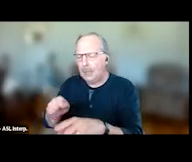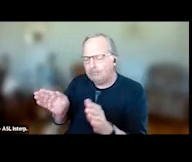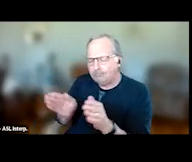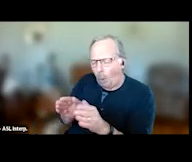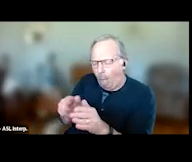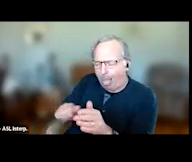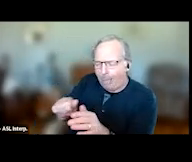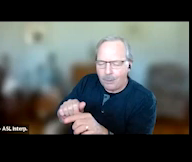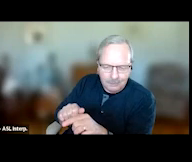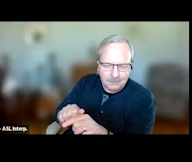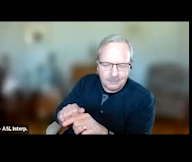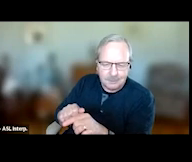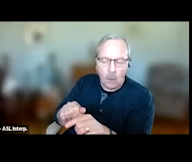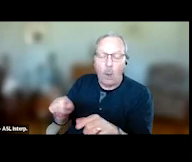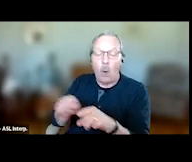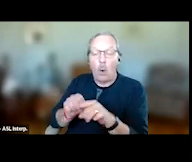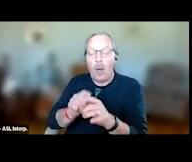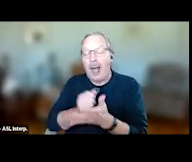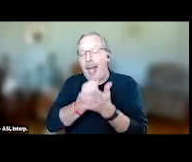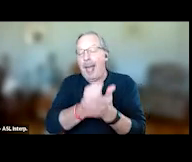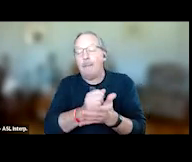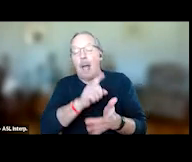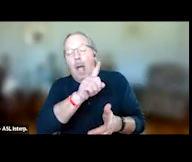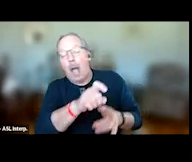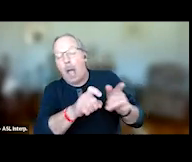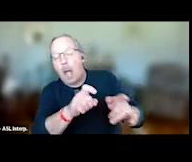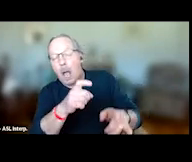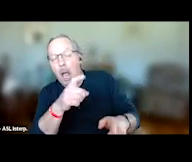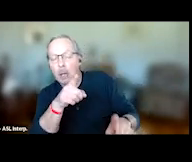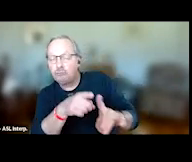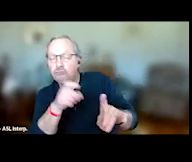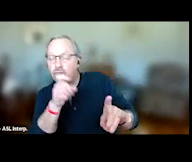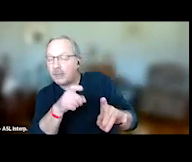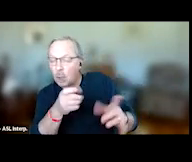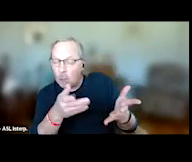It can also be helpful to ask patients about their triggers and coping strategies when they're calm or at the beginning